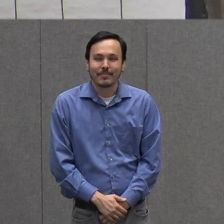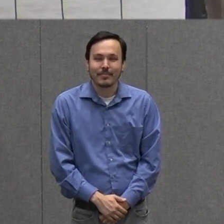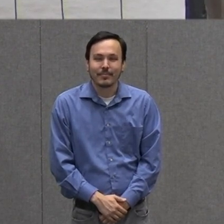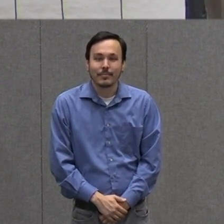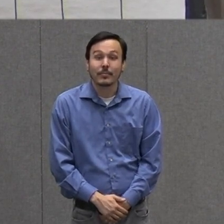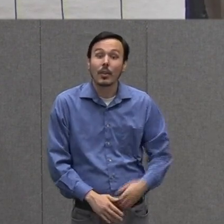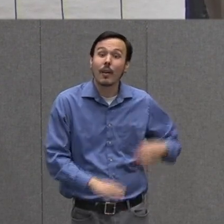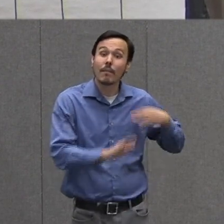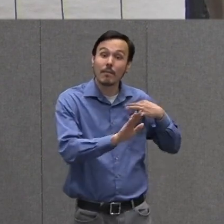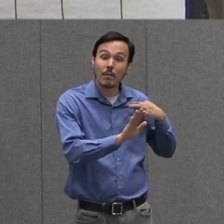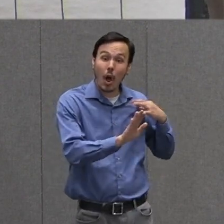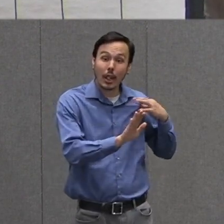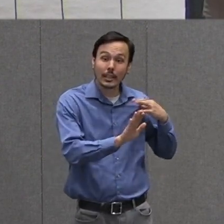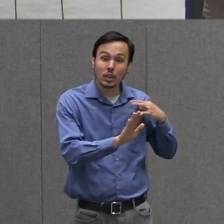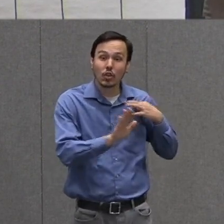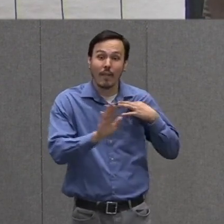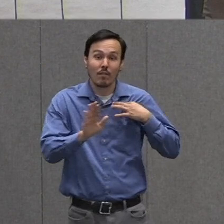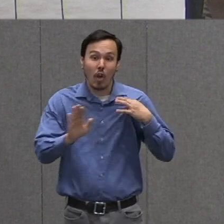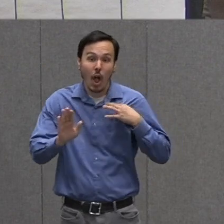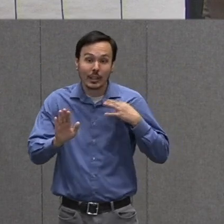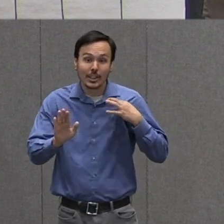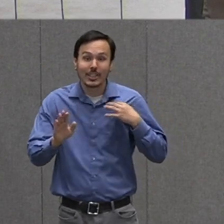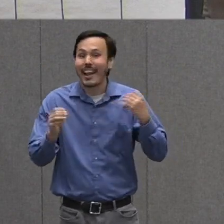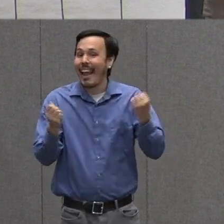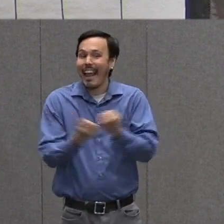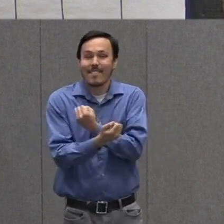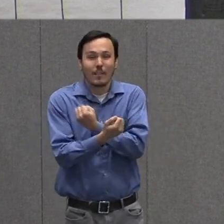Volunteers, volunteers everywhere.